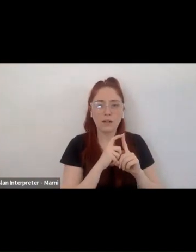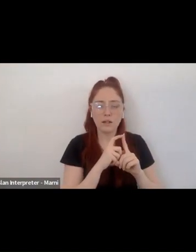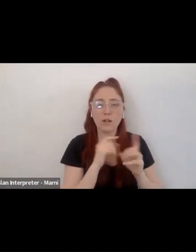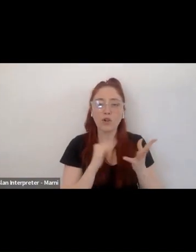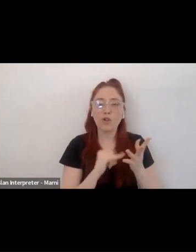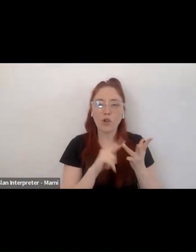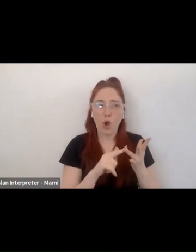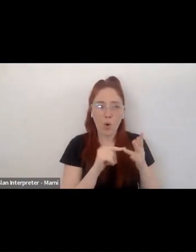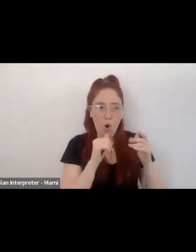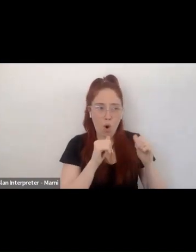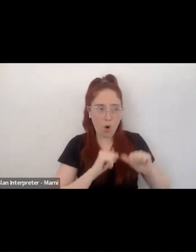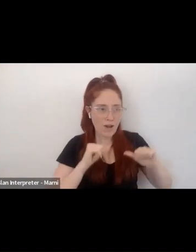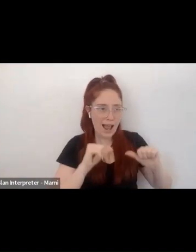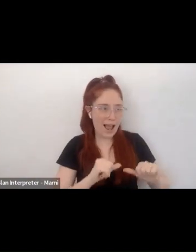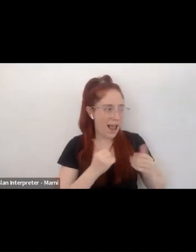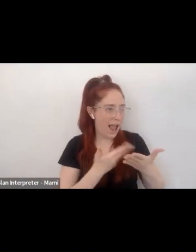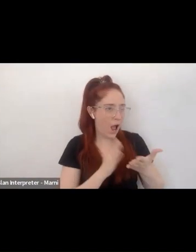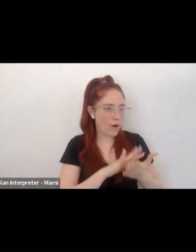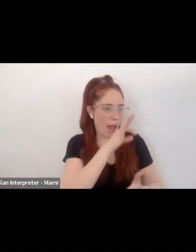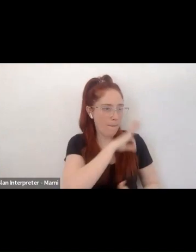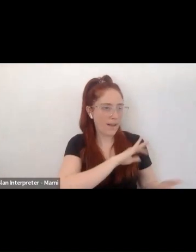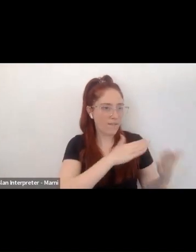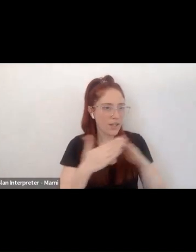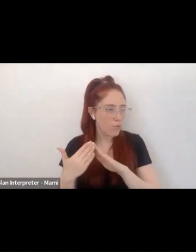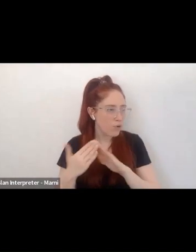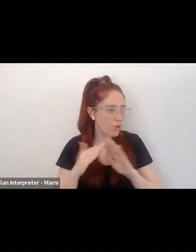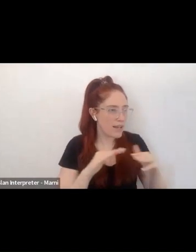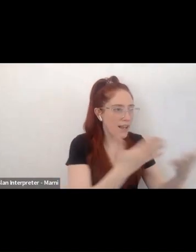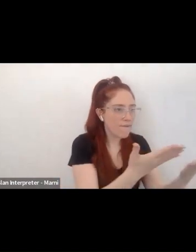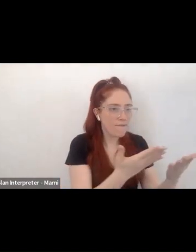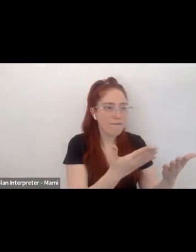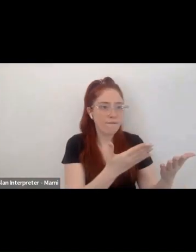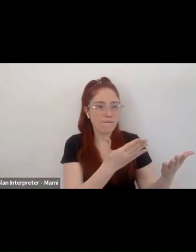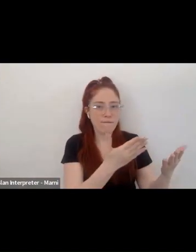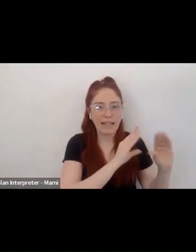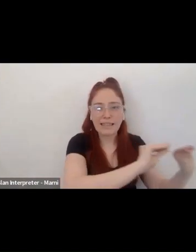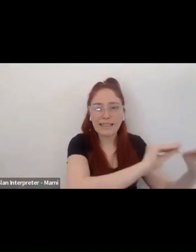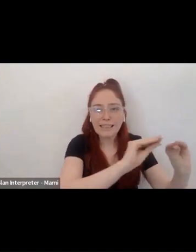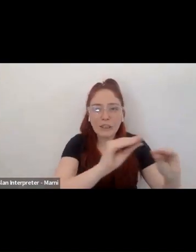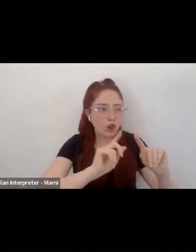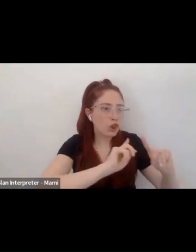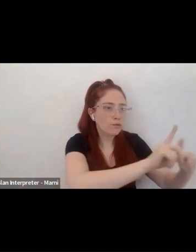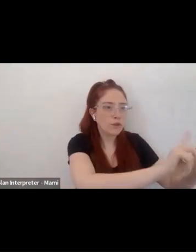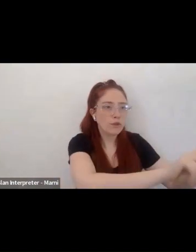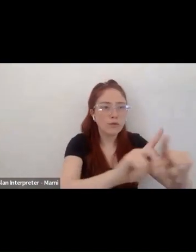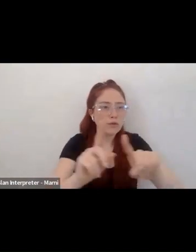How do we embed some of the learning that we're sort of, you know, giving to these individuals? How do we embed